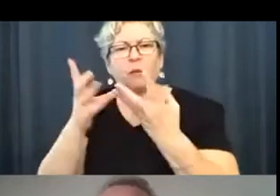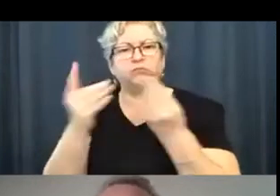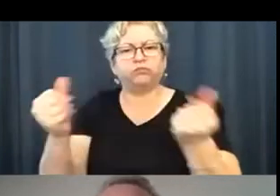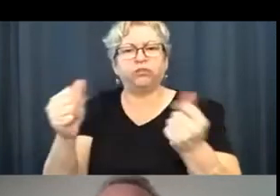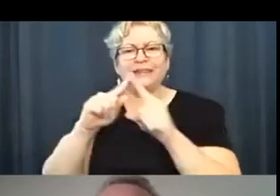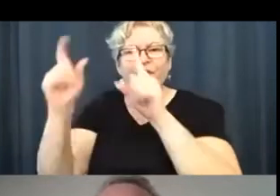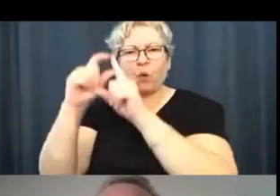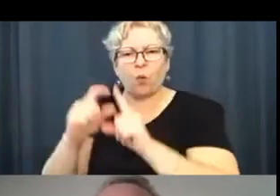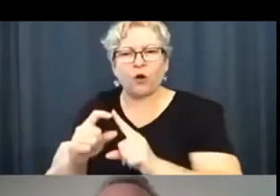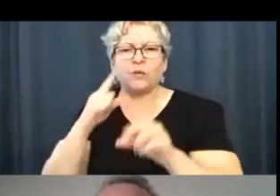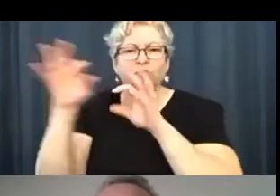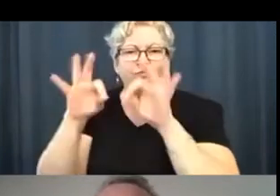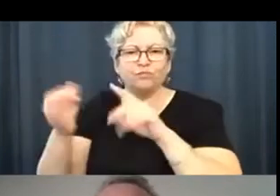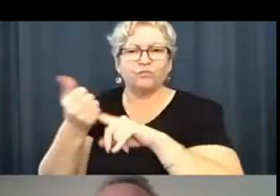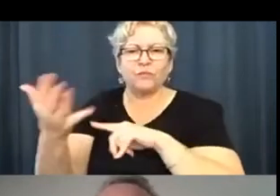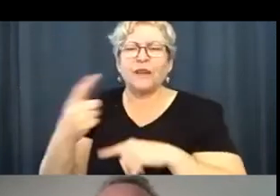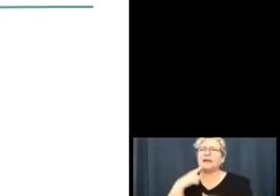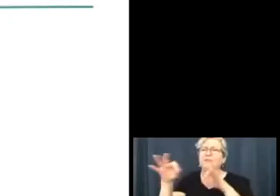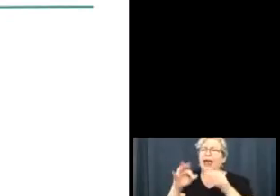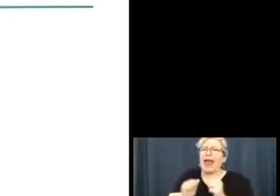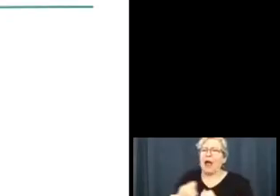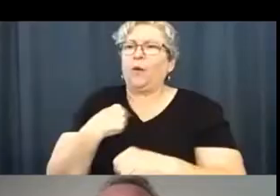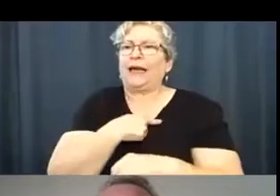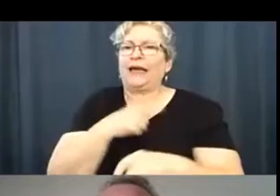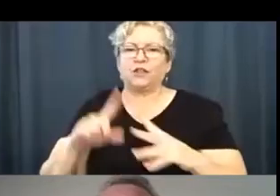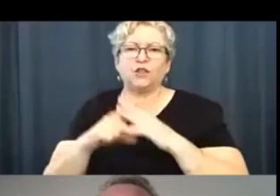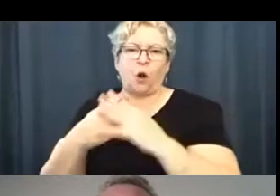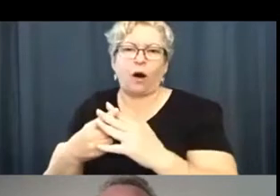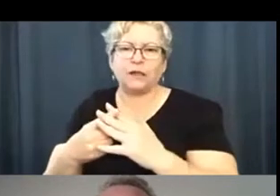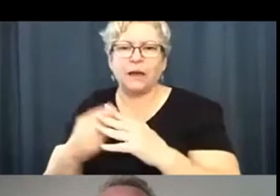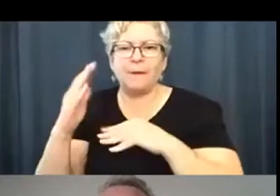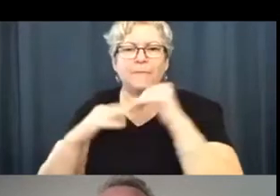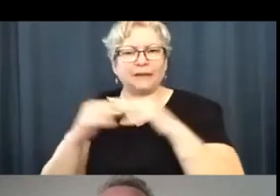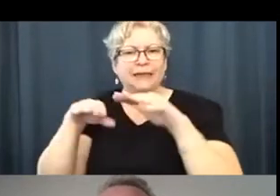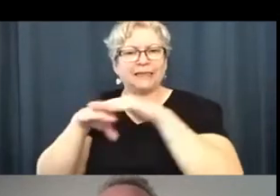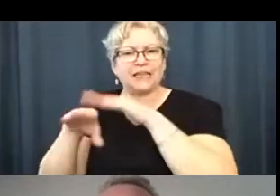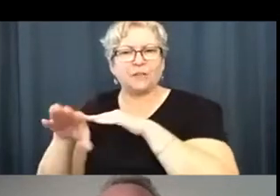and then we will start getting practical about how we can actually get started. Building an accessible website specifically,